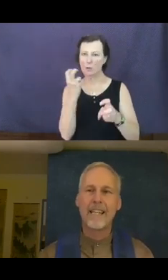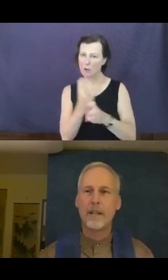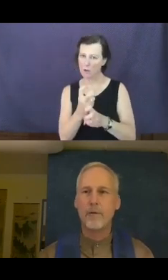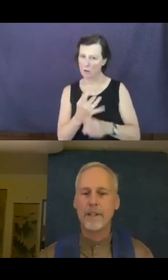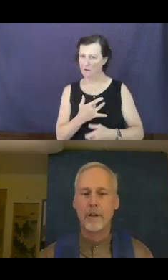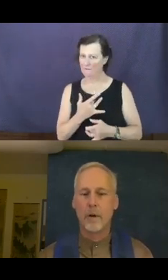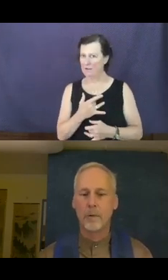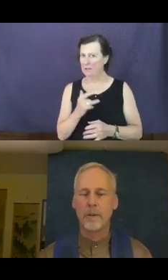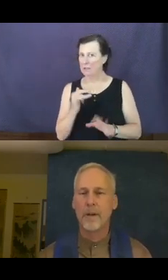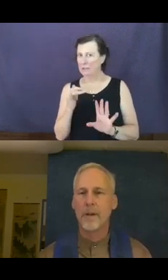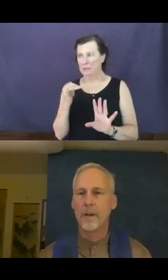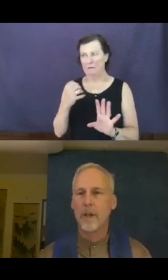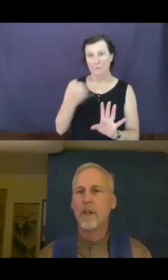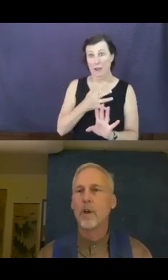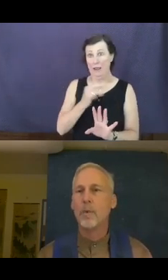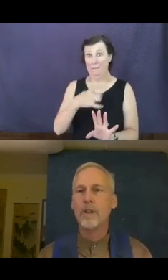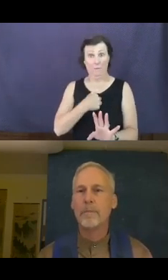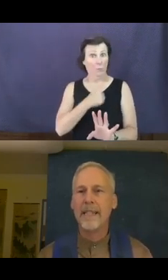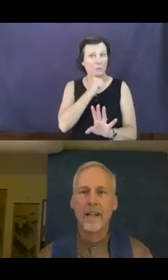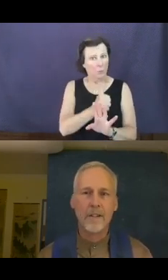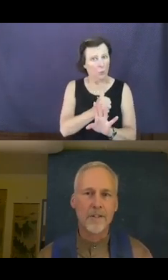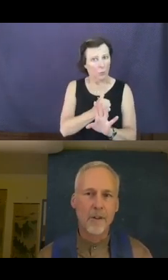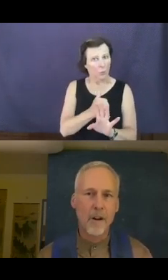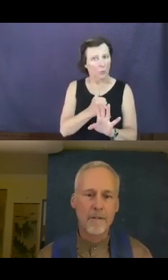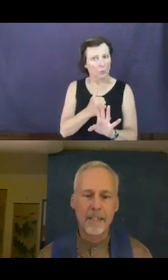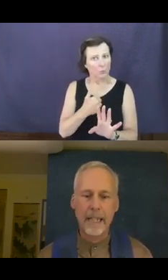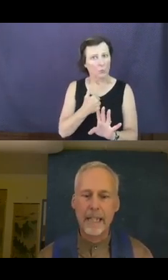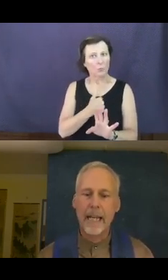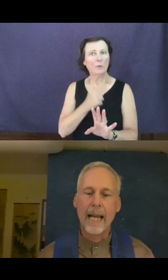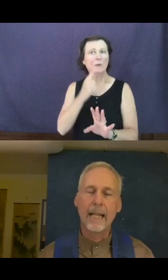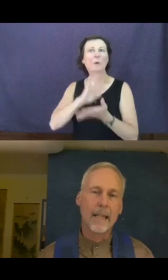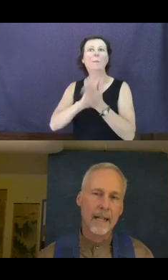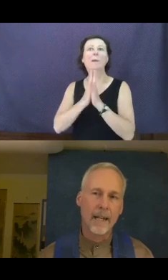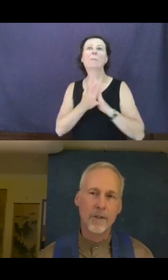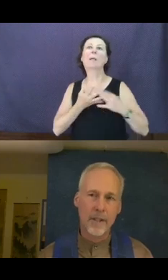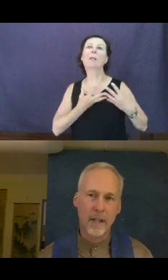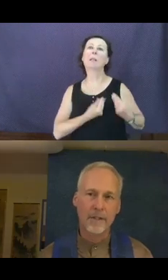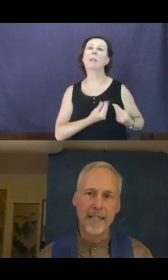if we don't we'll be a 'softie' and let ourselves get